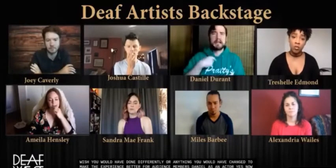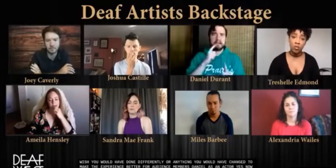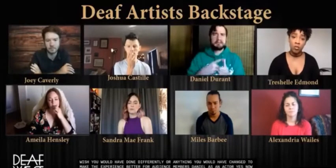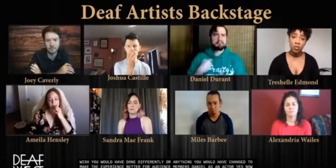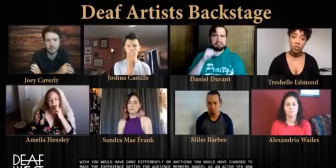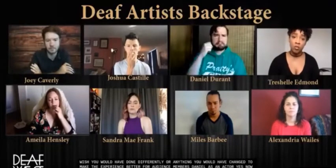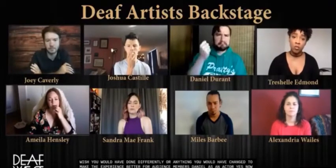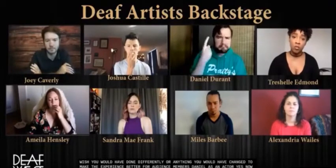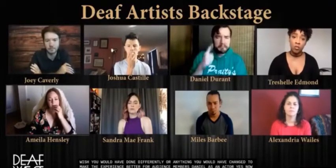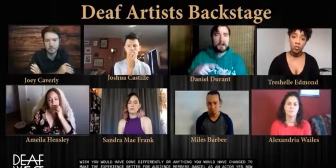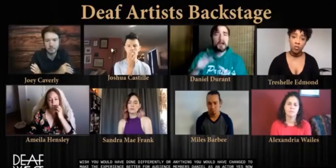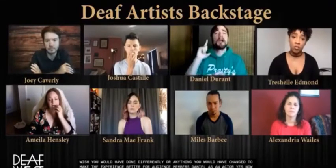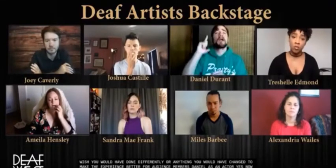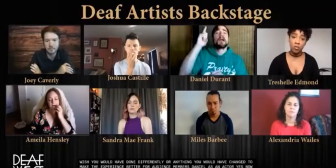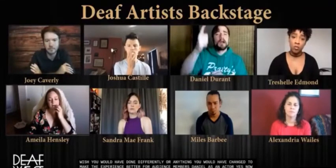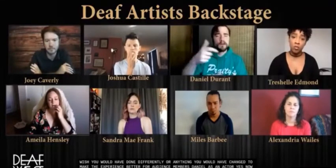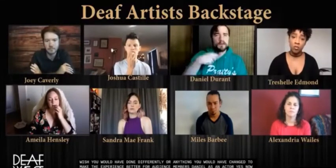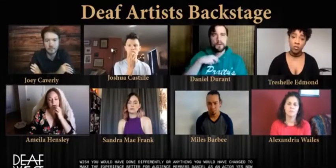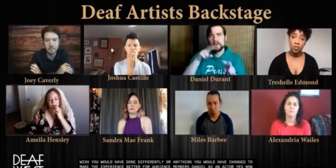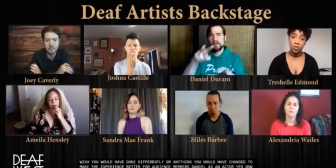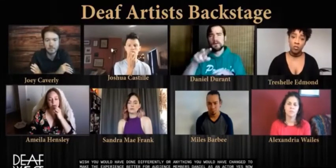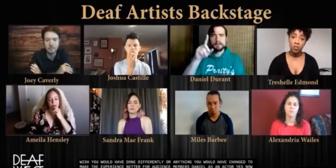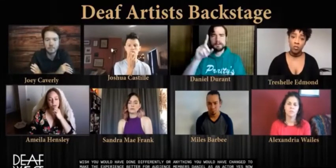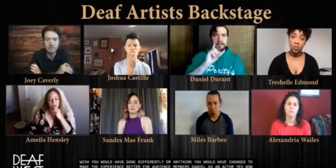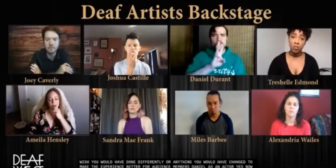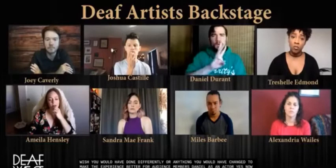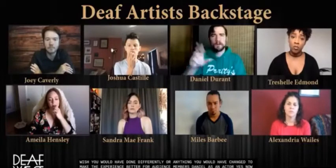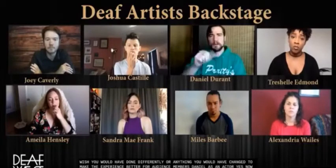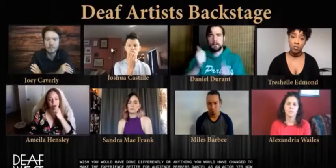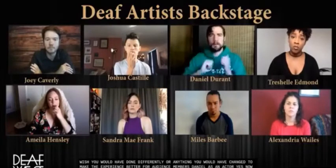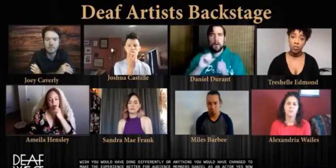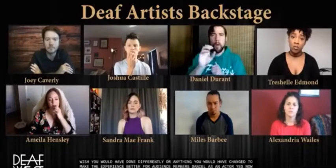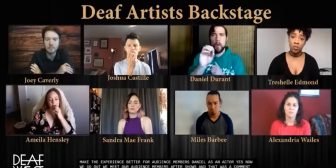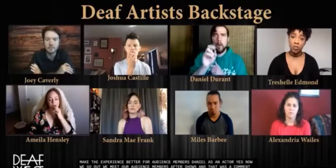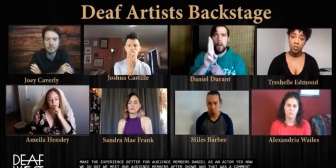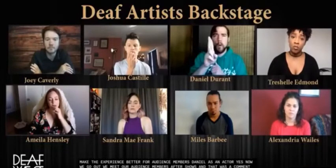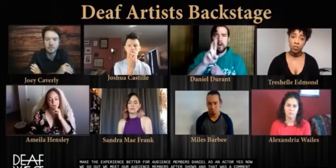I don't see it from the audience perspective, and I didn't necessarily get it until I went